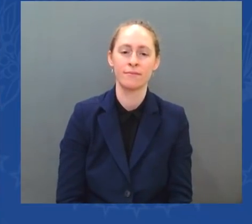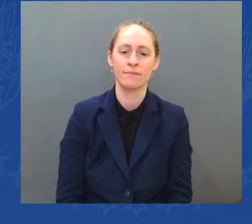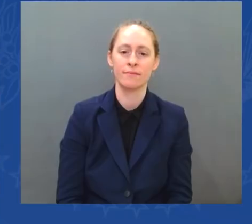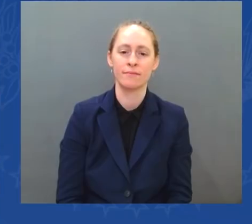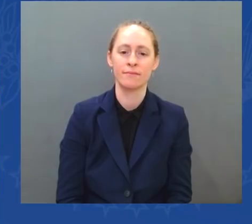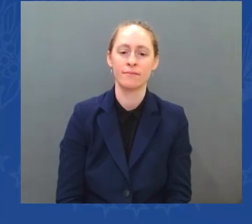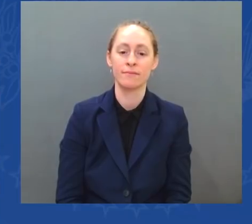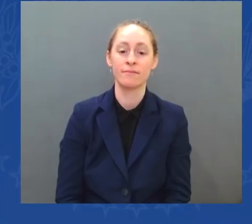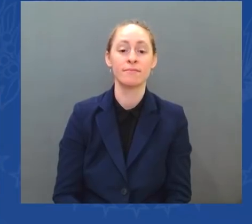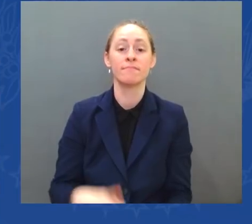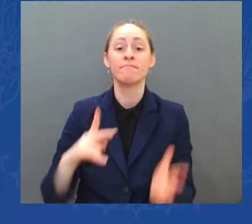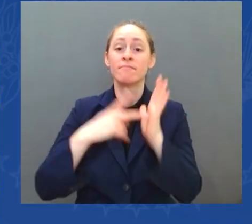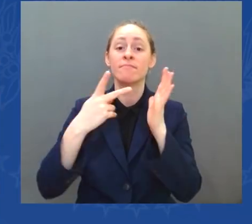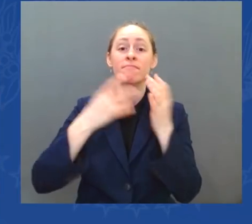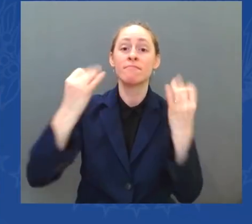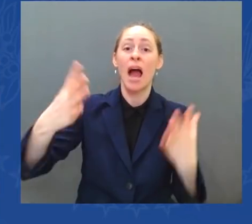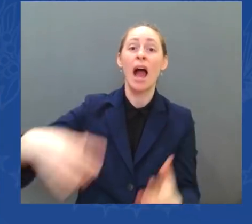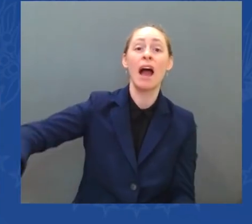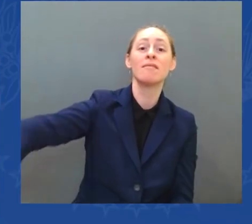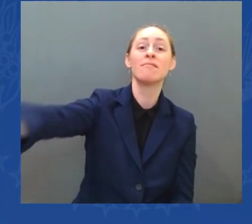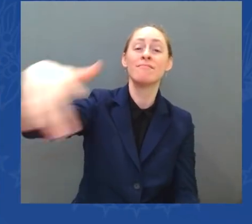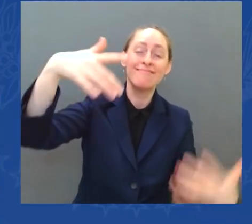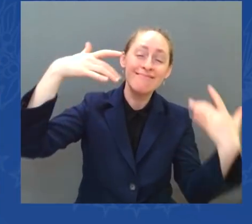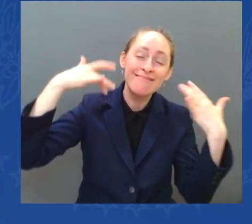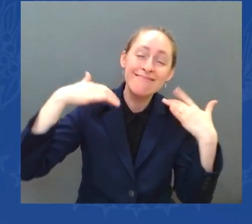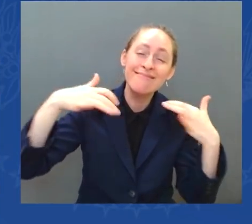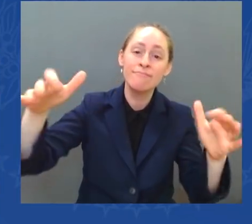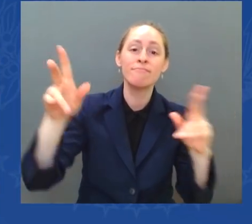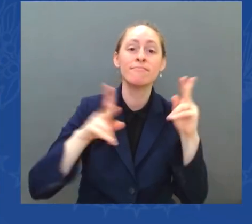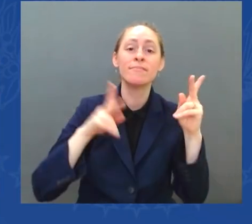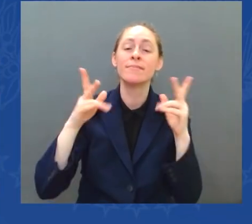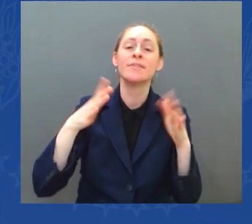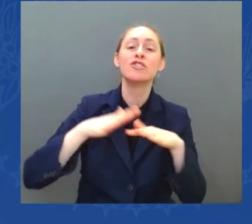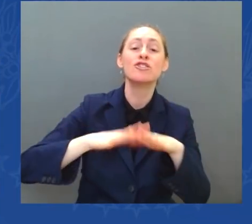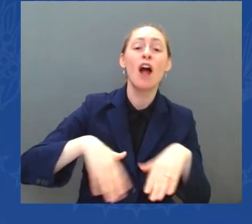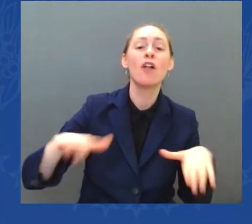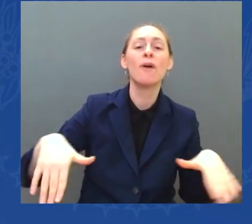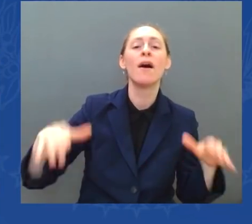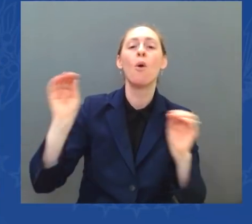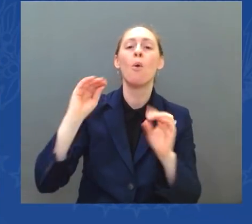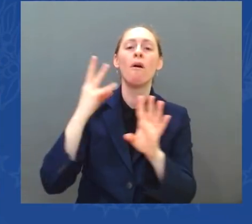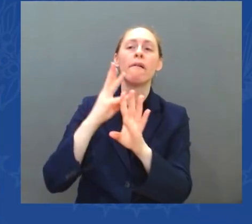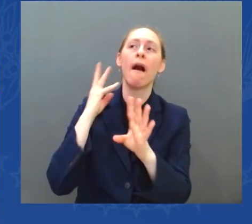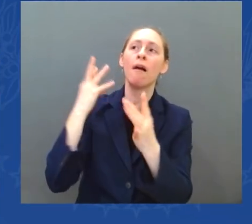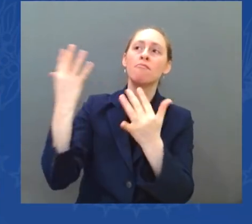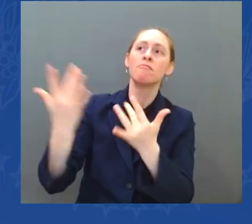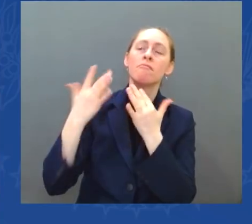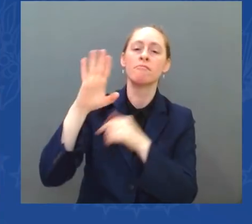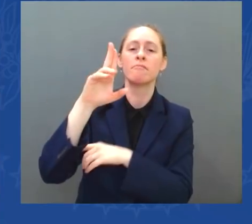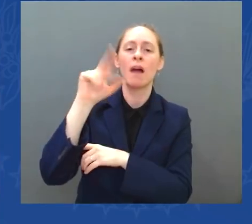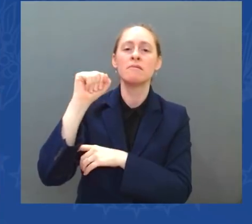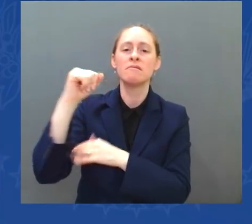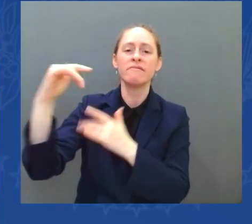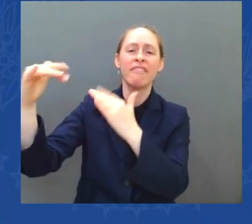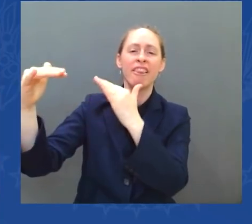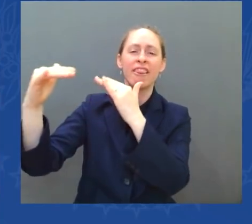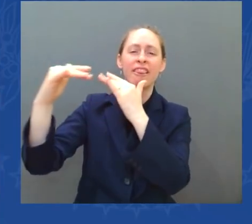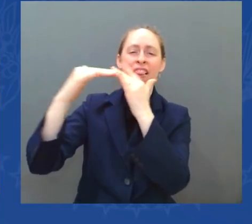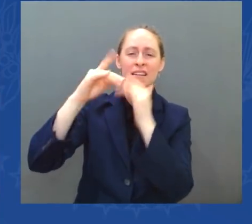from diesel school busses, and they function and they roll. Volvo trucks, with their research